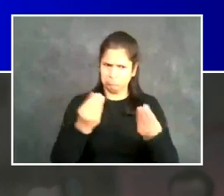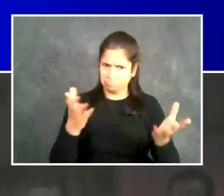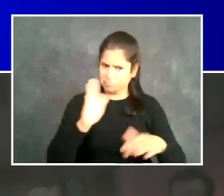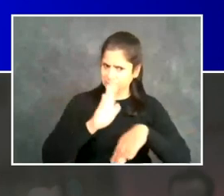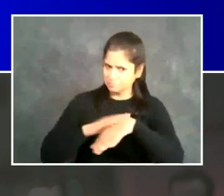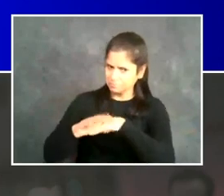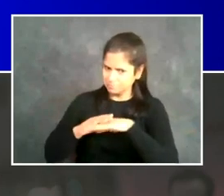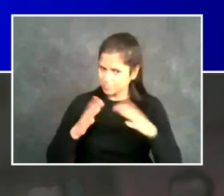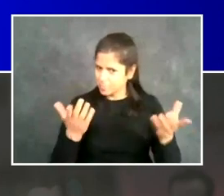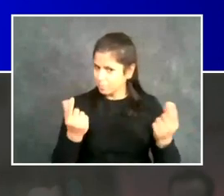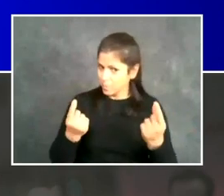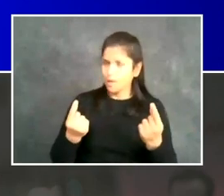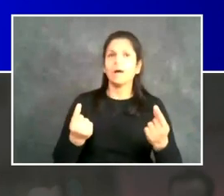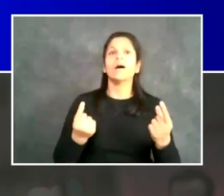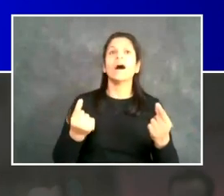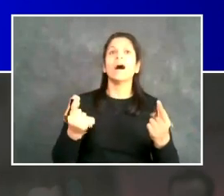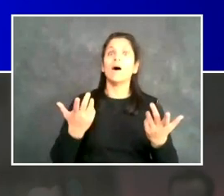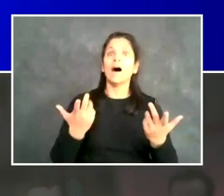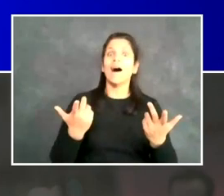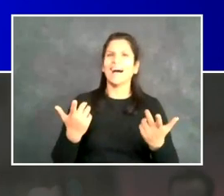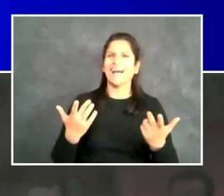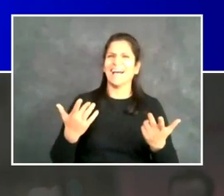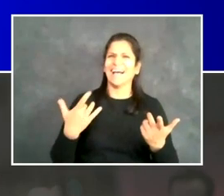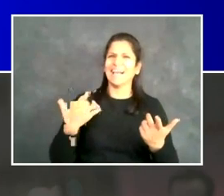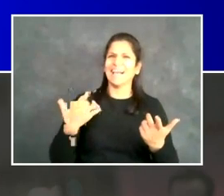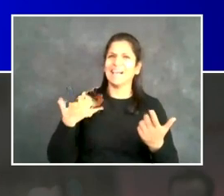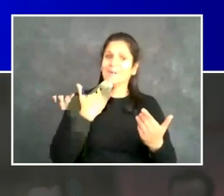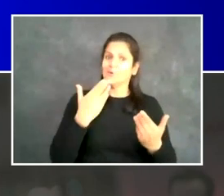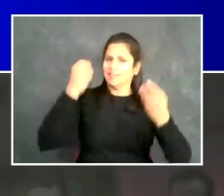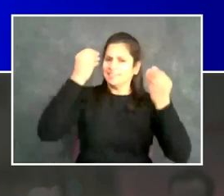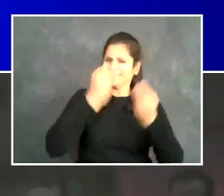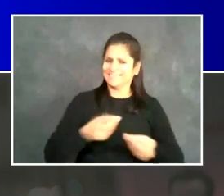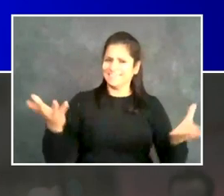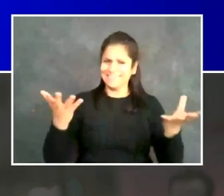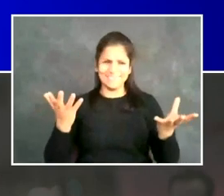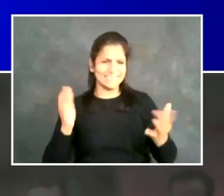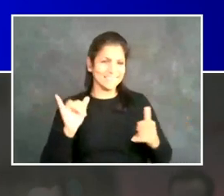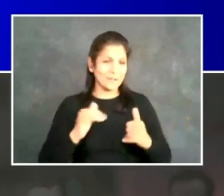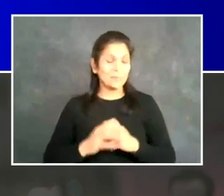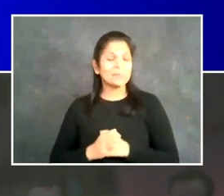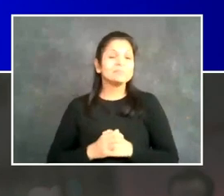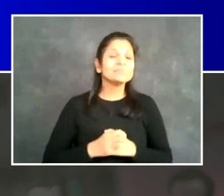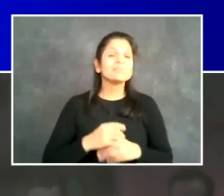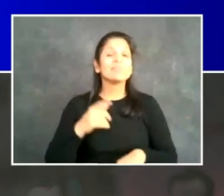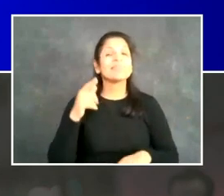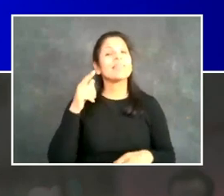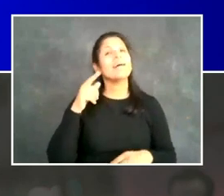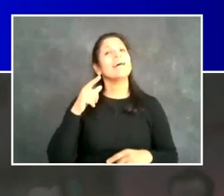NOW LET'S TURN TO SOMETHING I THINK PEOPLE ARE GOING TO BE